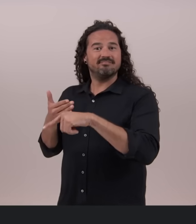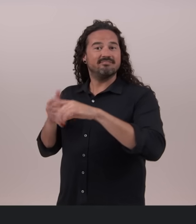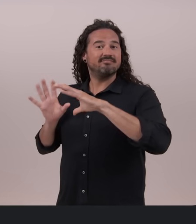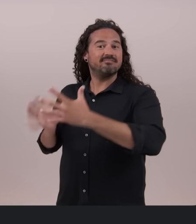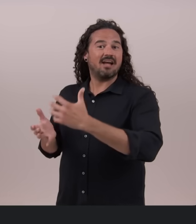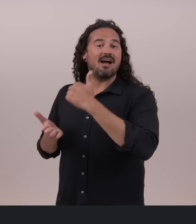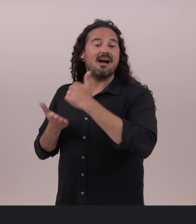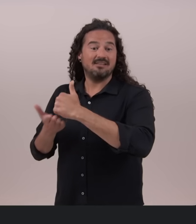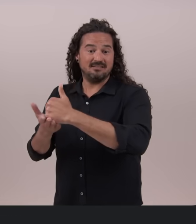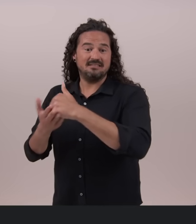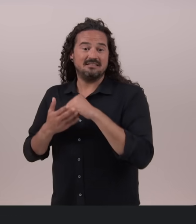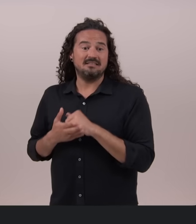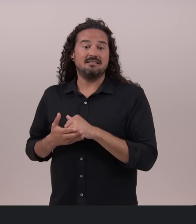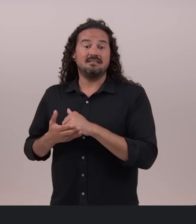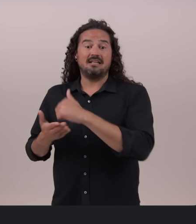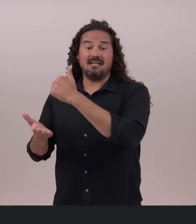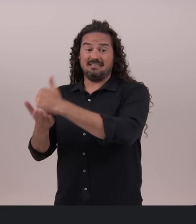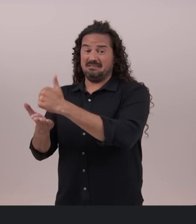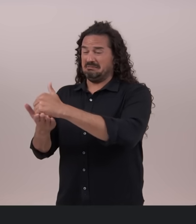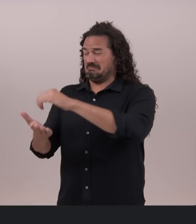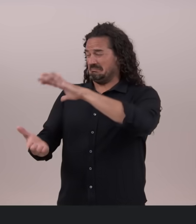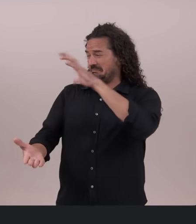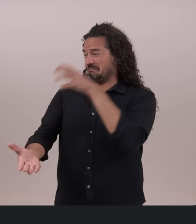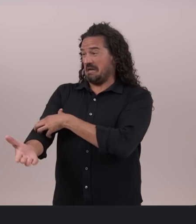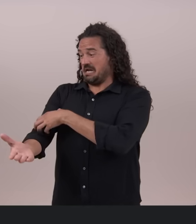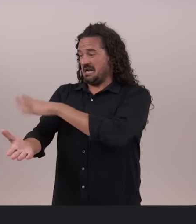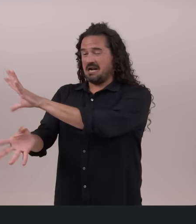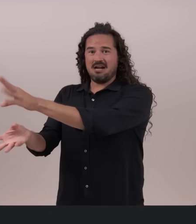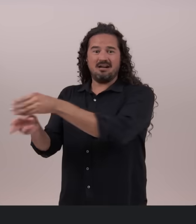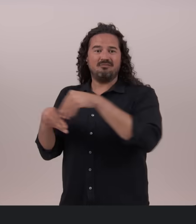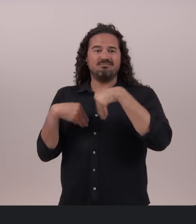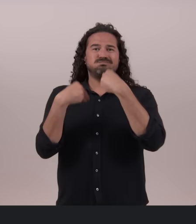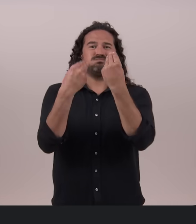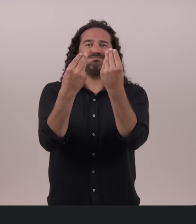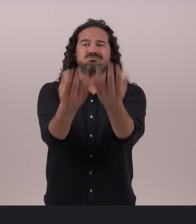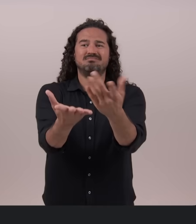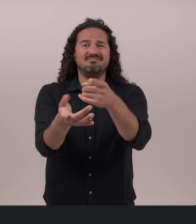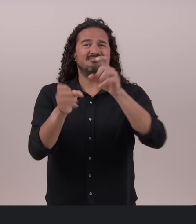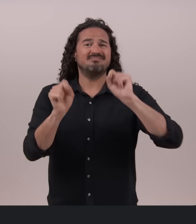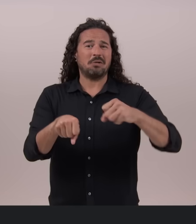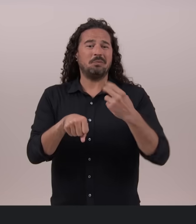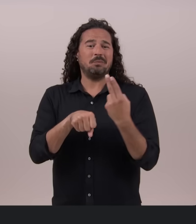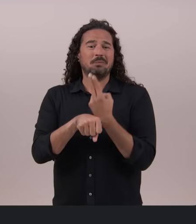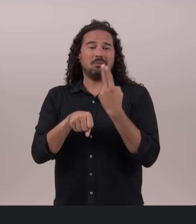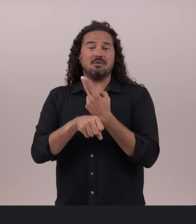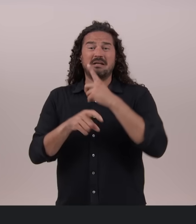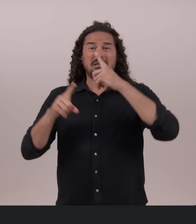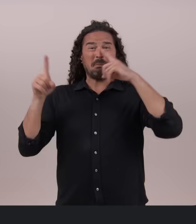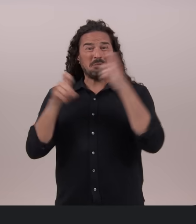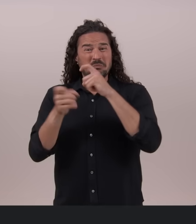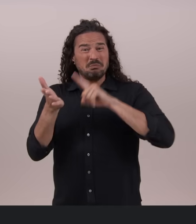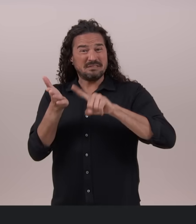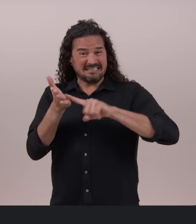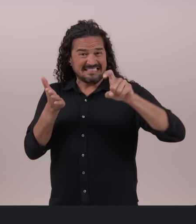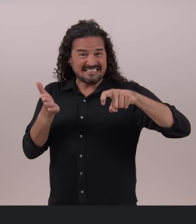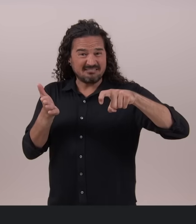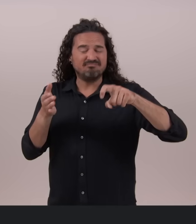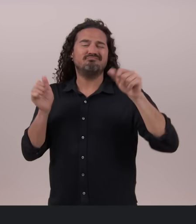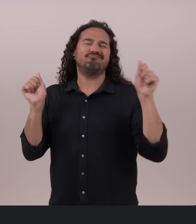directly into your hands no matter what you're building. Need complex research done? Check. A Data Science task?